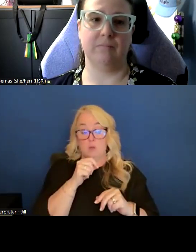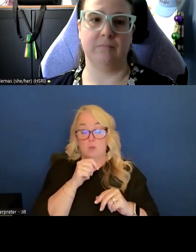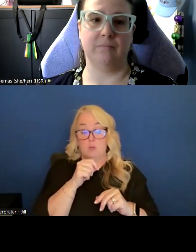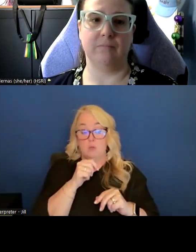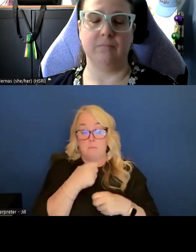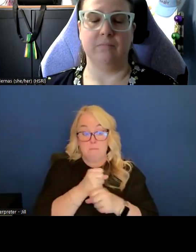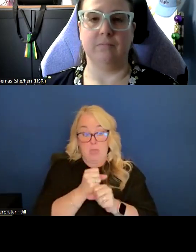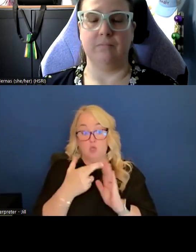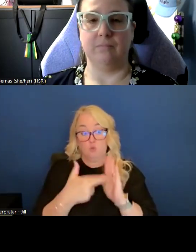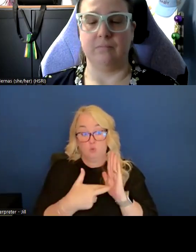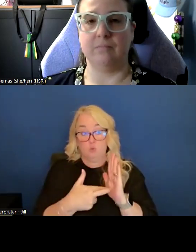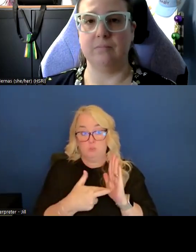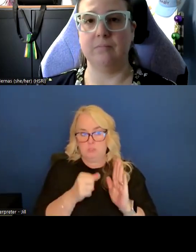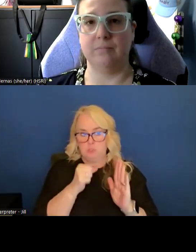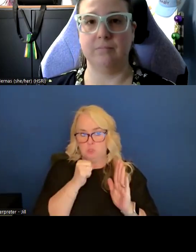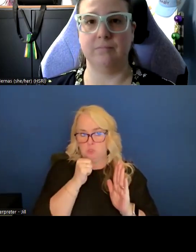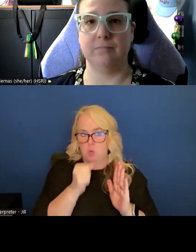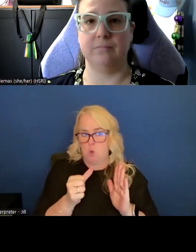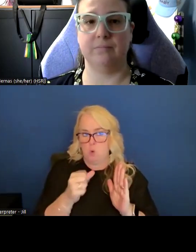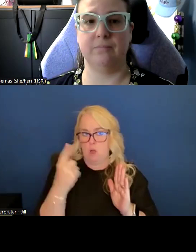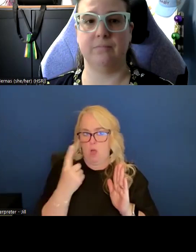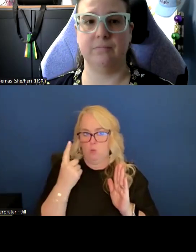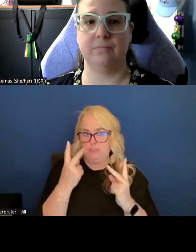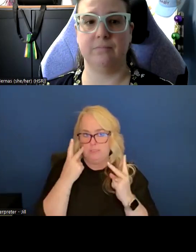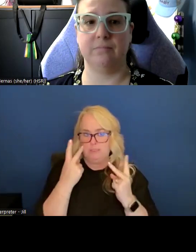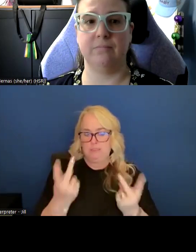the rules don't necessarily see how the, what I call "boots on